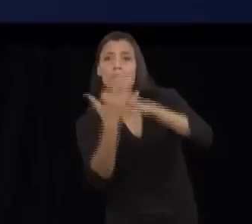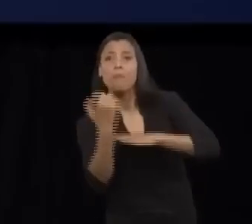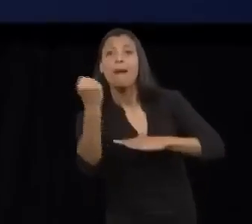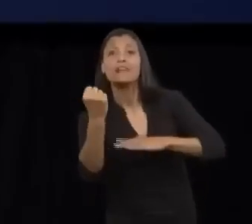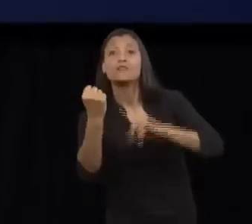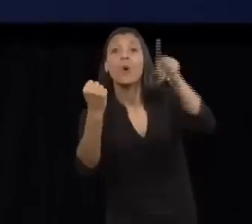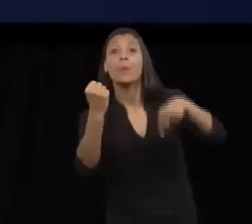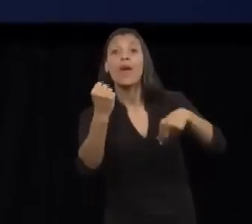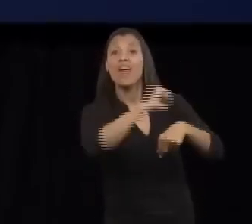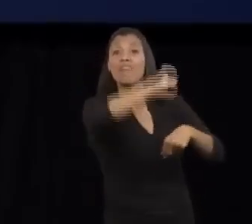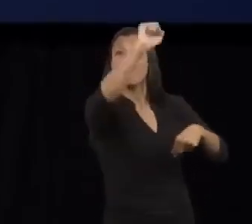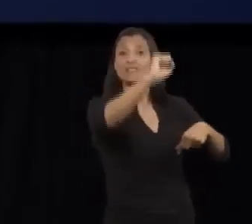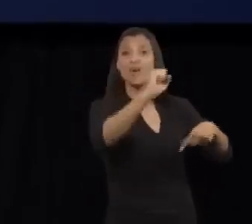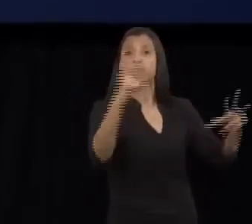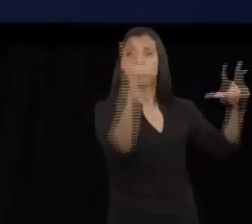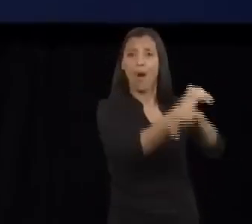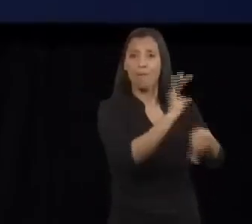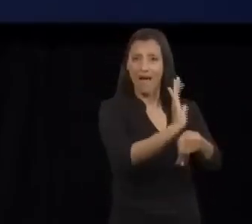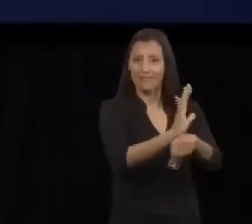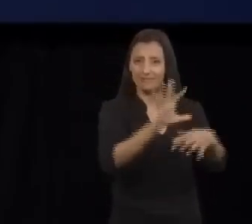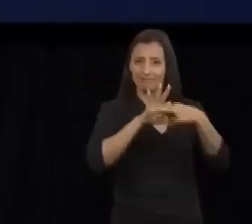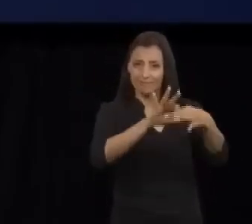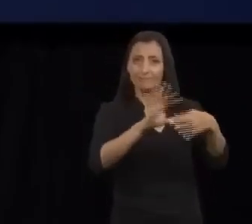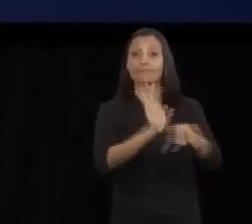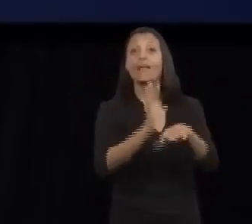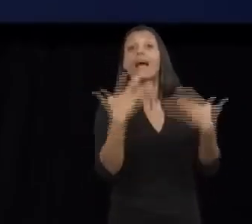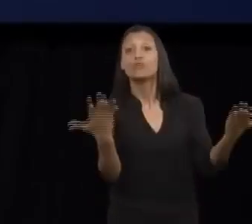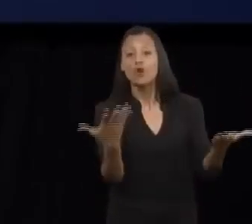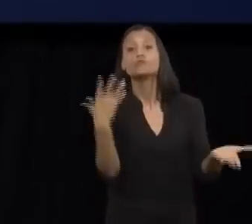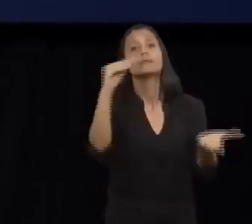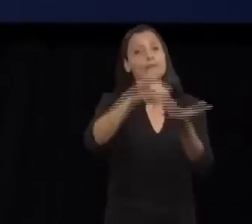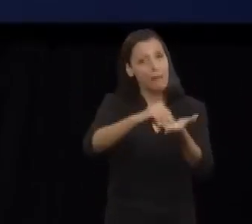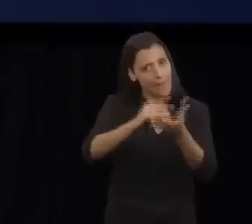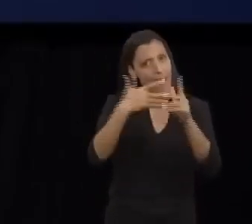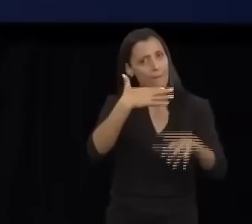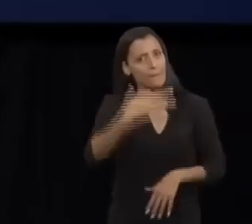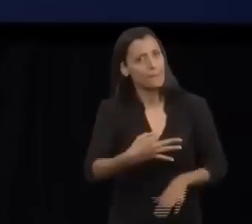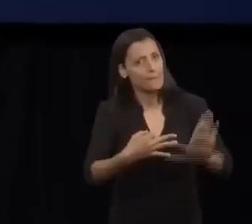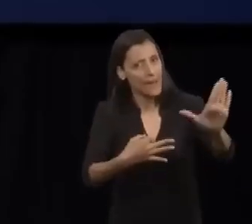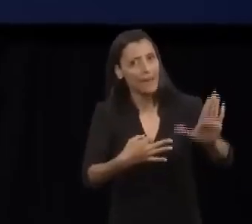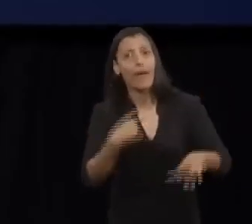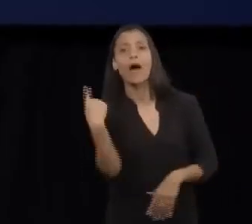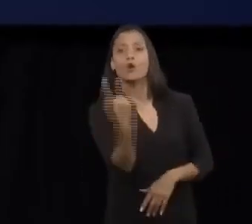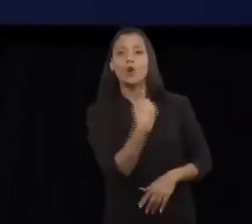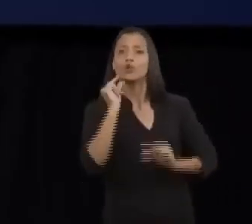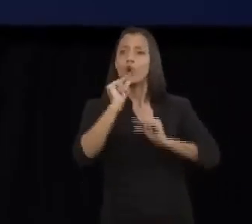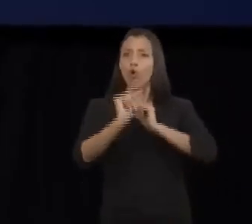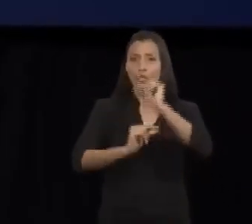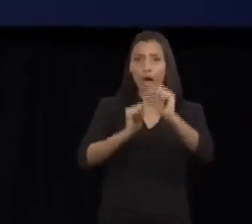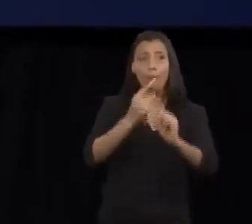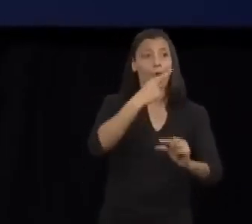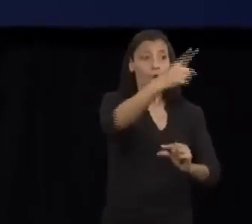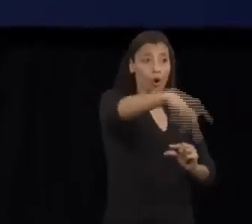Now, it is also true that, when we began to do this, they said that it was not going to work,